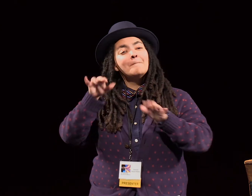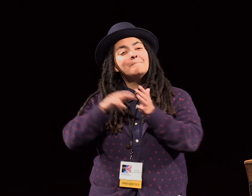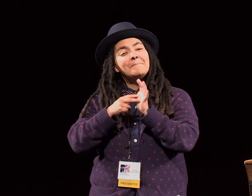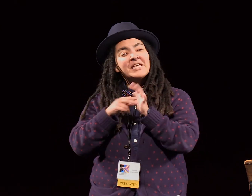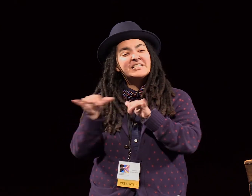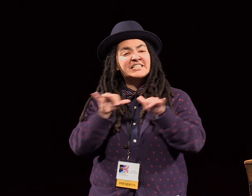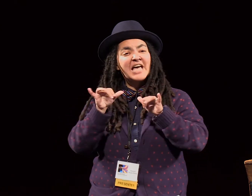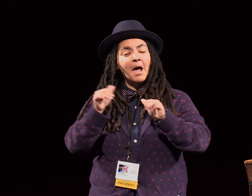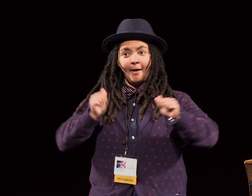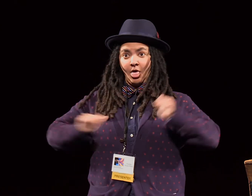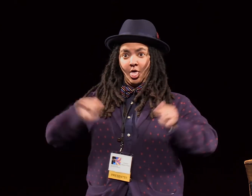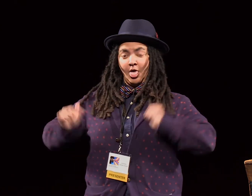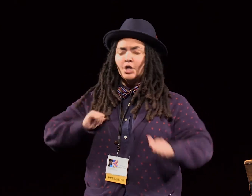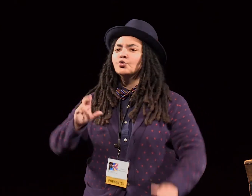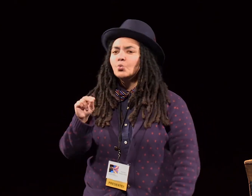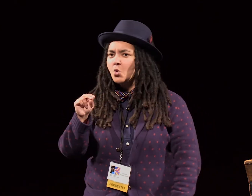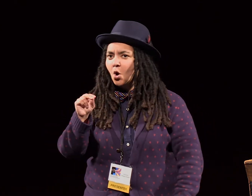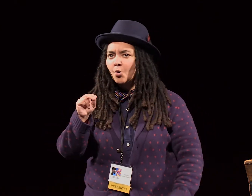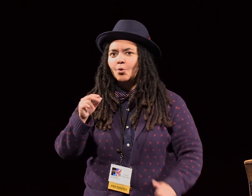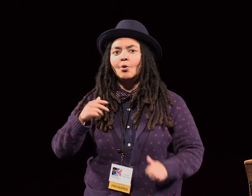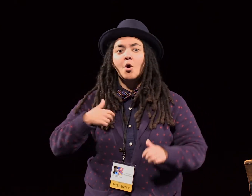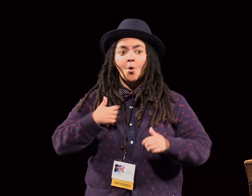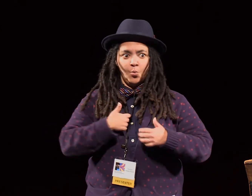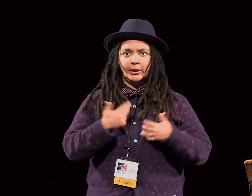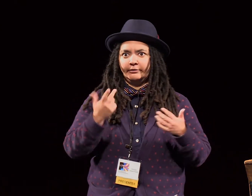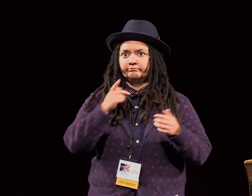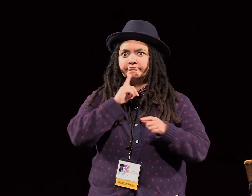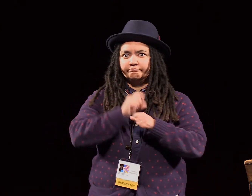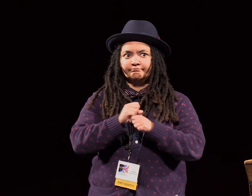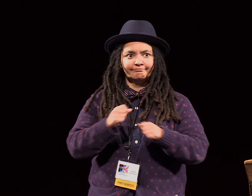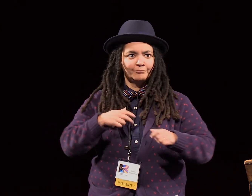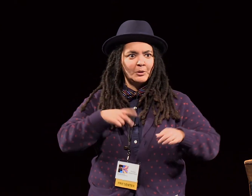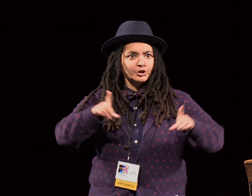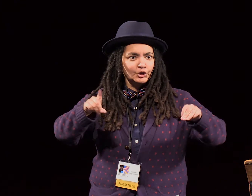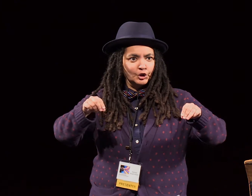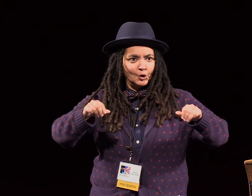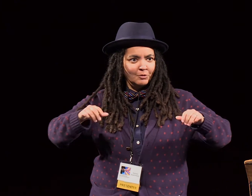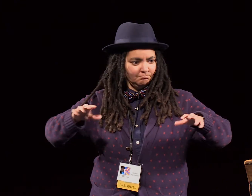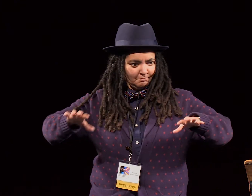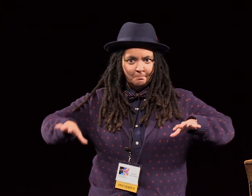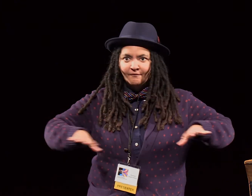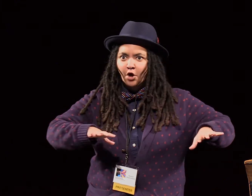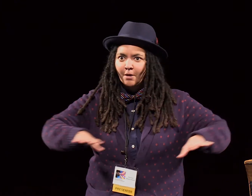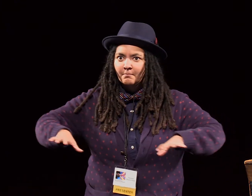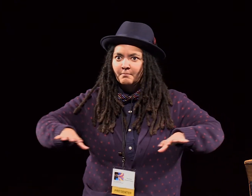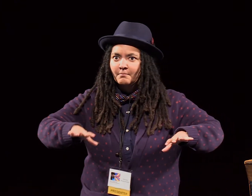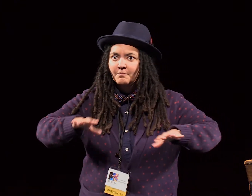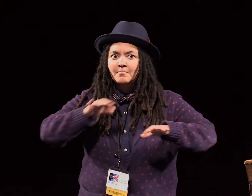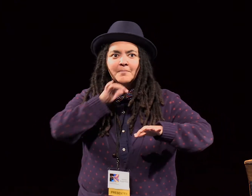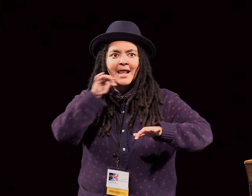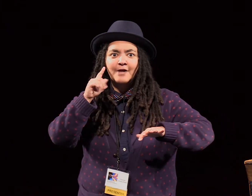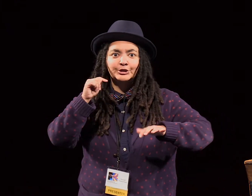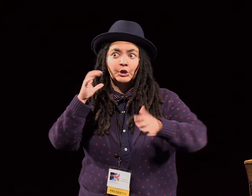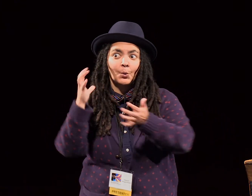Now, that word, performativity, I don't mean performance as in a theater. We do perform.